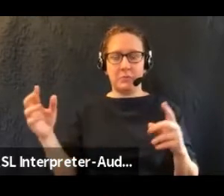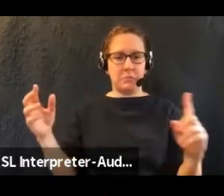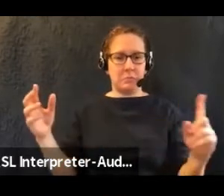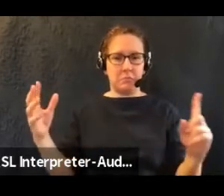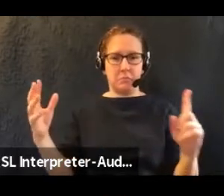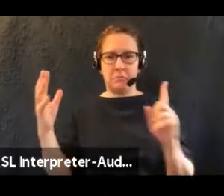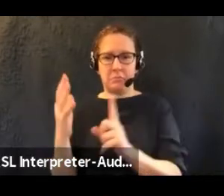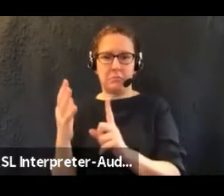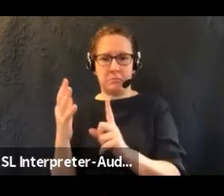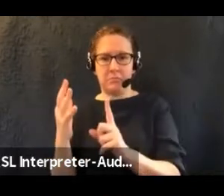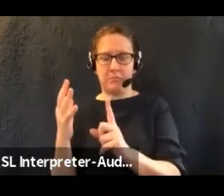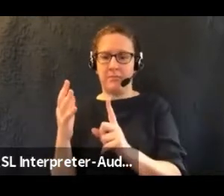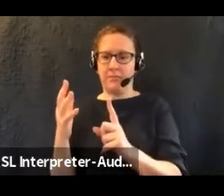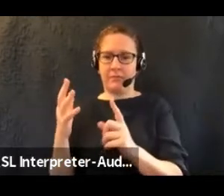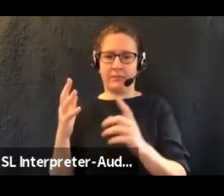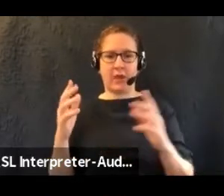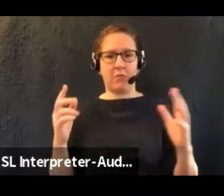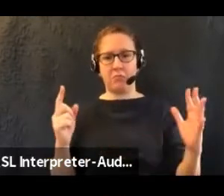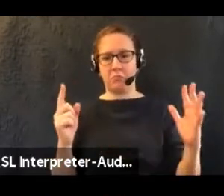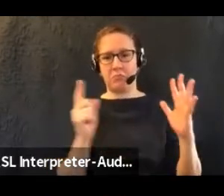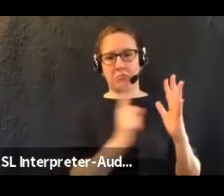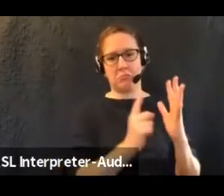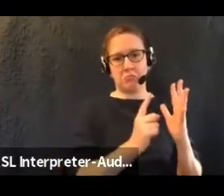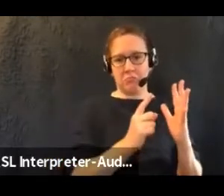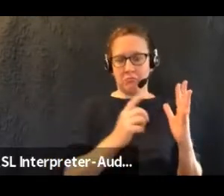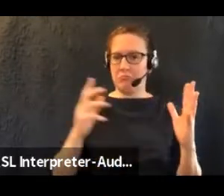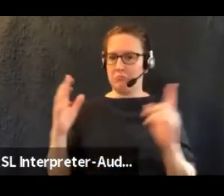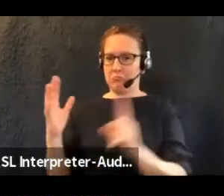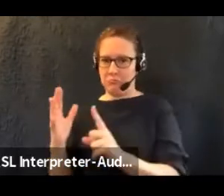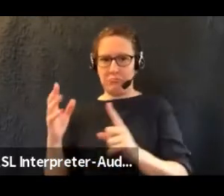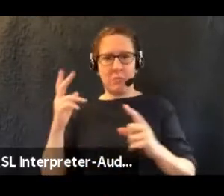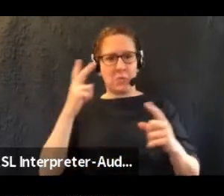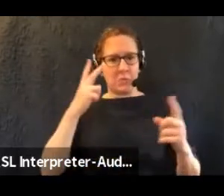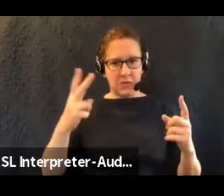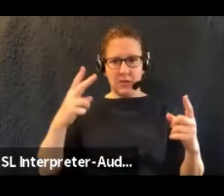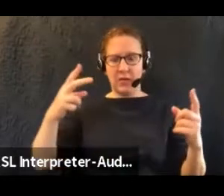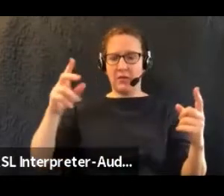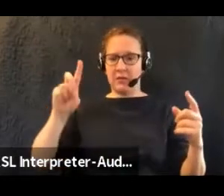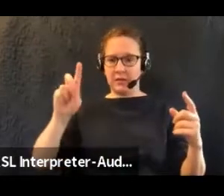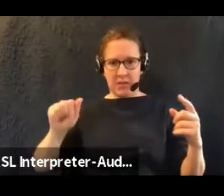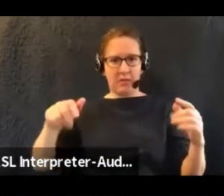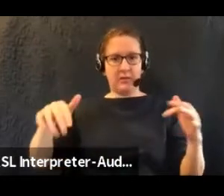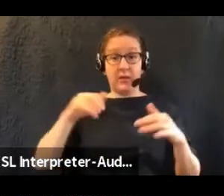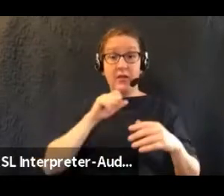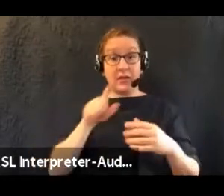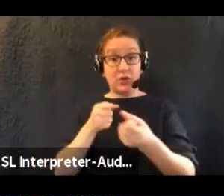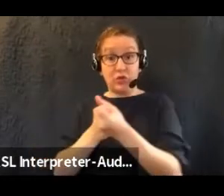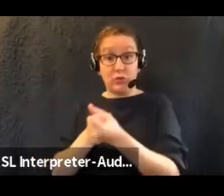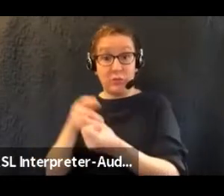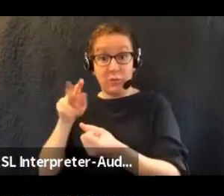engaged with their own society so it's broader than simply serving people with disabilities.